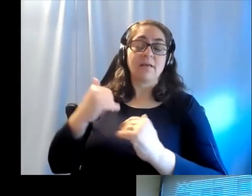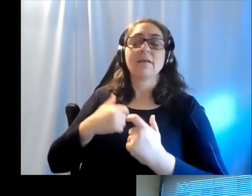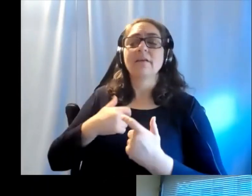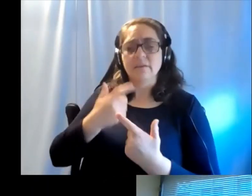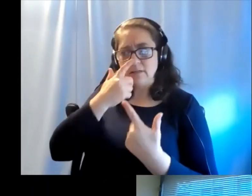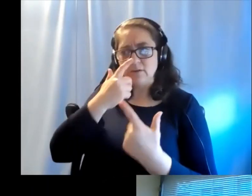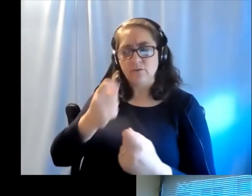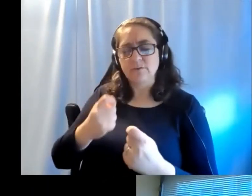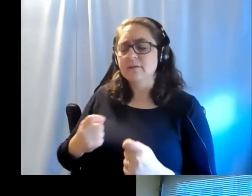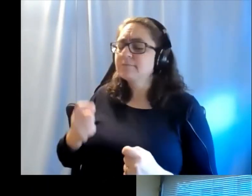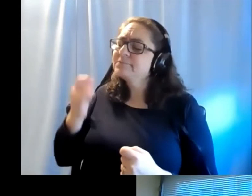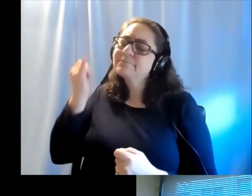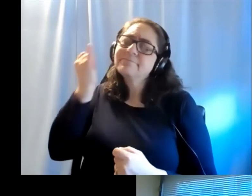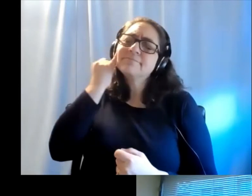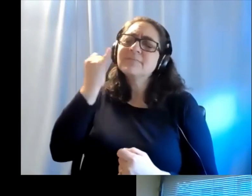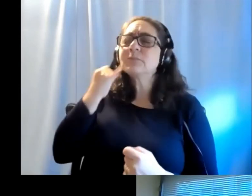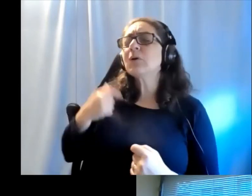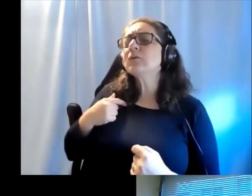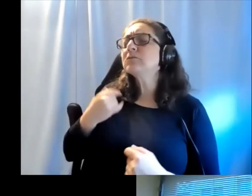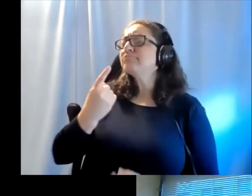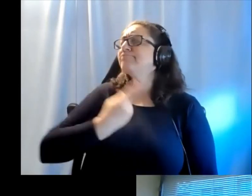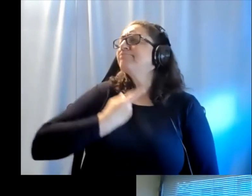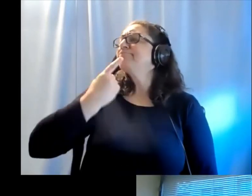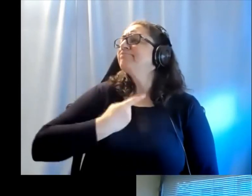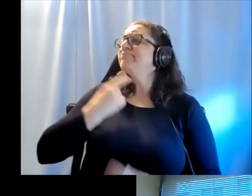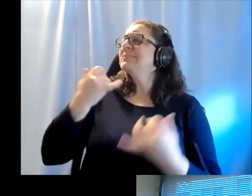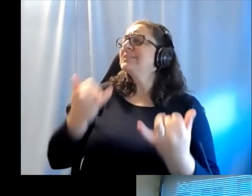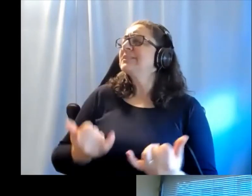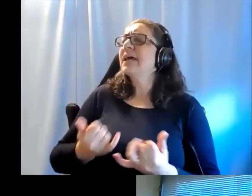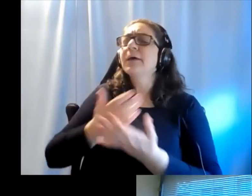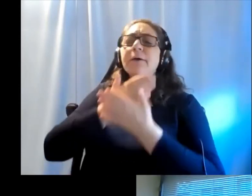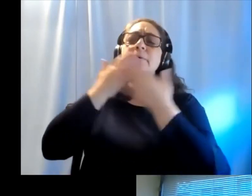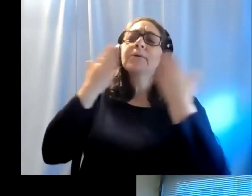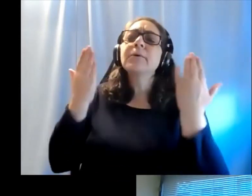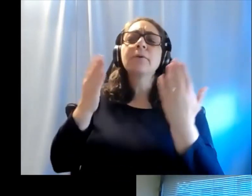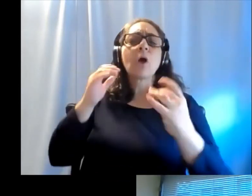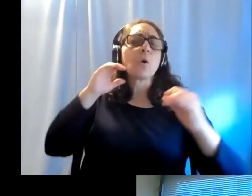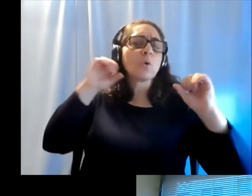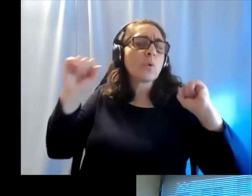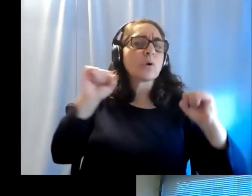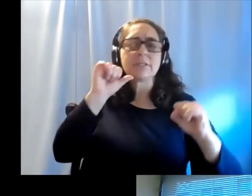And I was exposed to no noise, so I didn't use any of my allowance at all, can I save